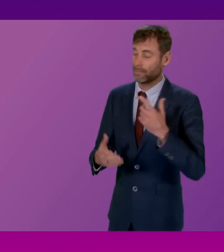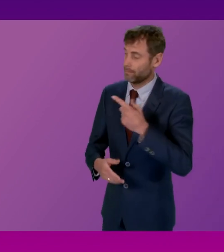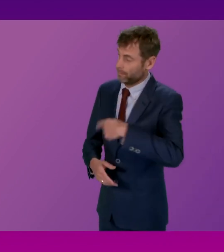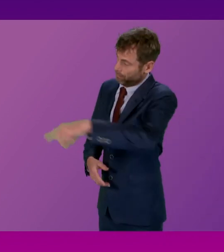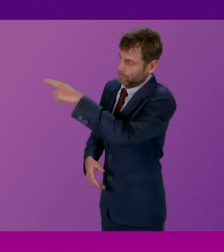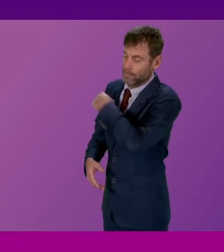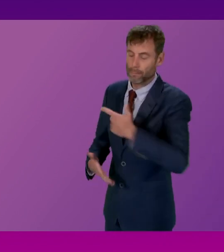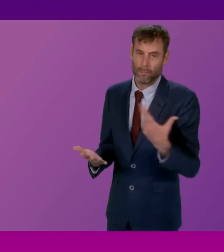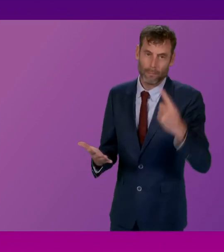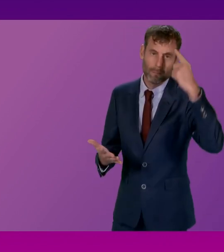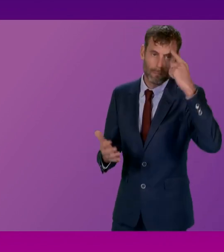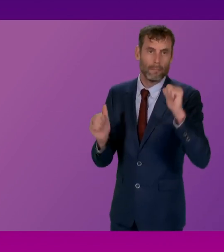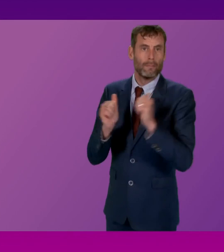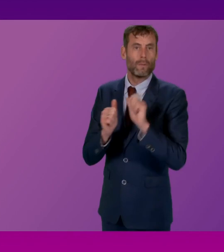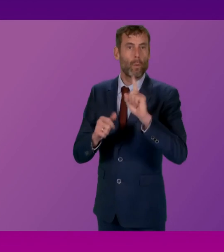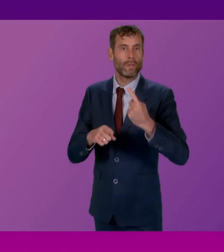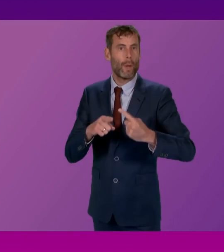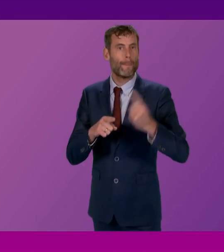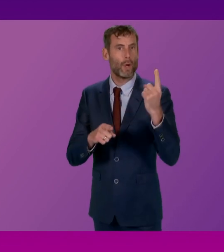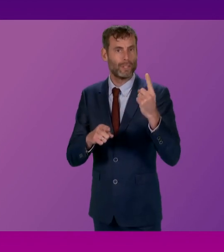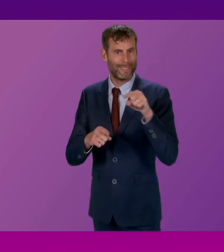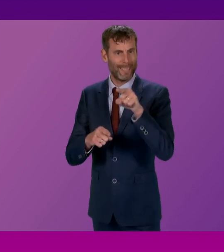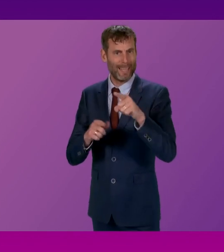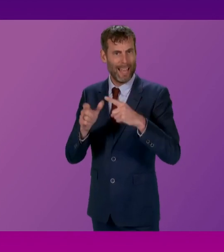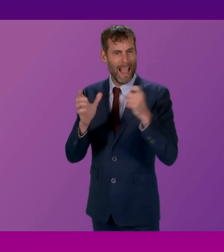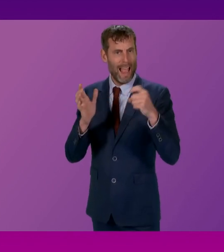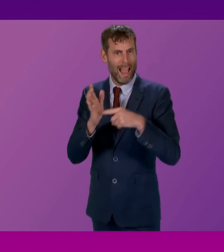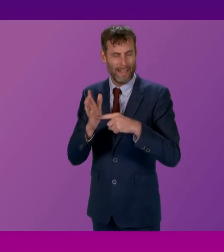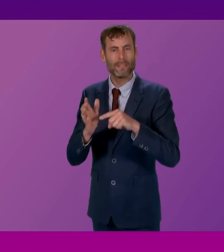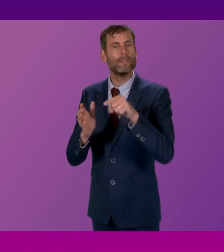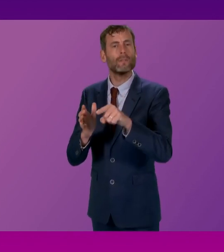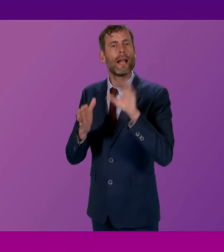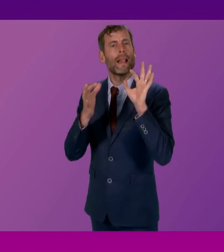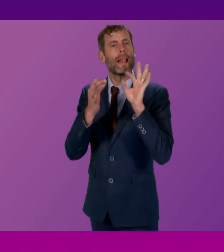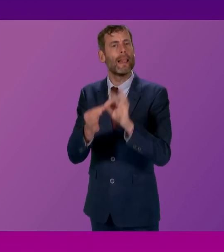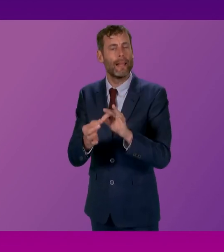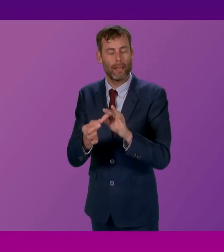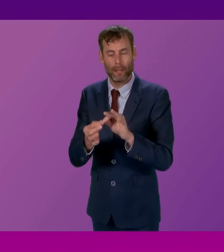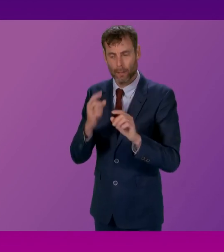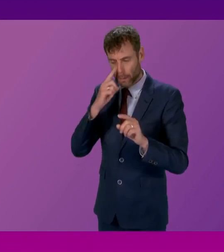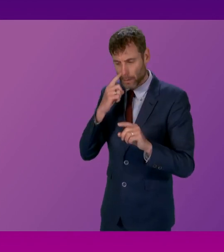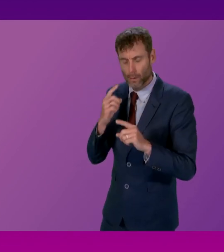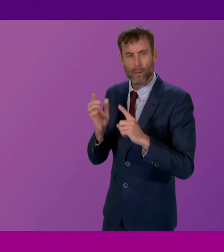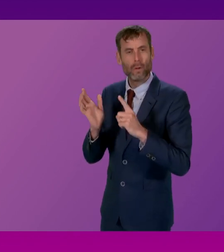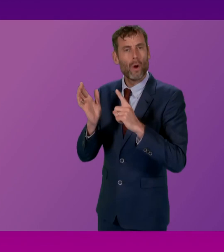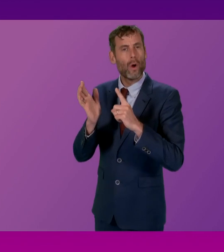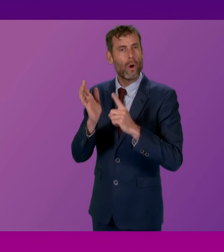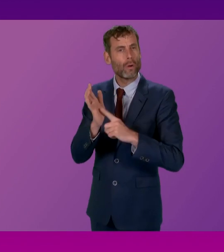naloxone scheme that is beginning this week. It will see access to potentially life-saving naloxone kits, which can reverse the effects